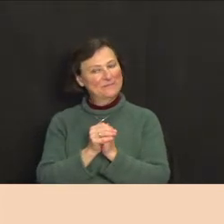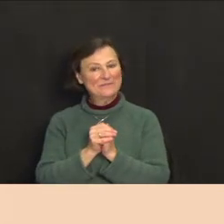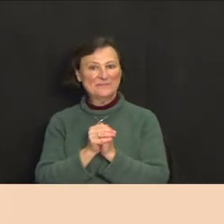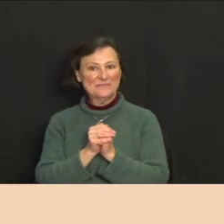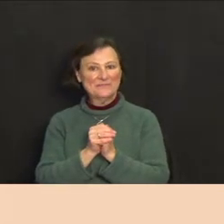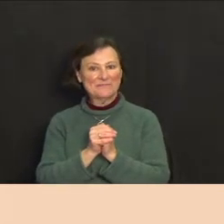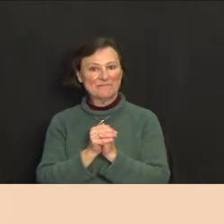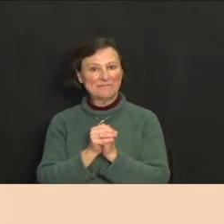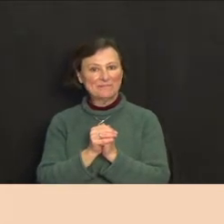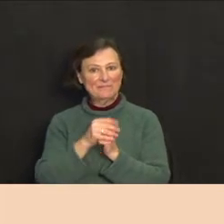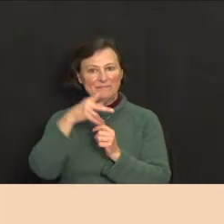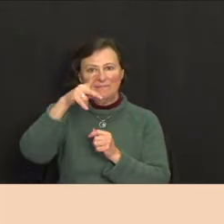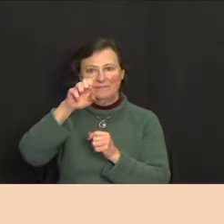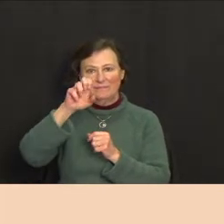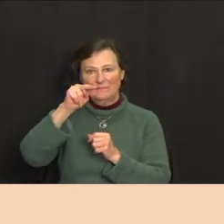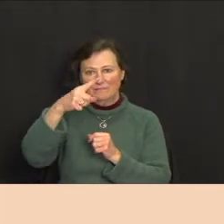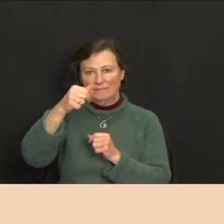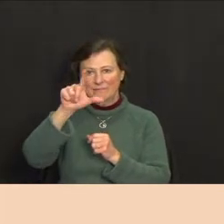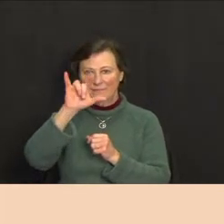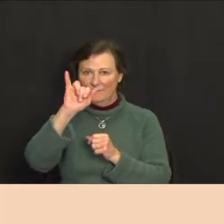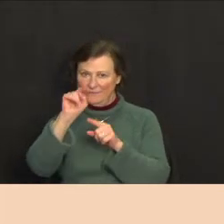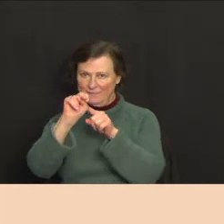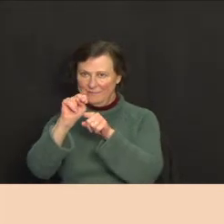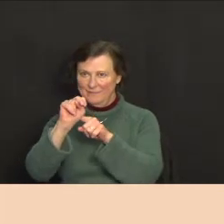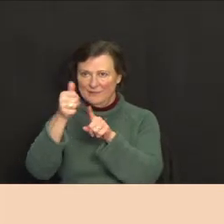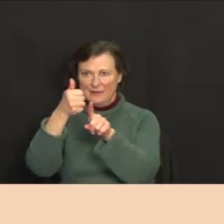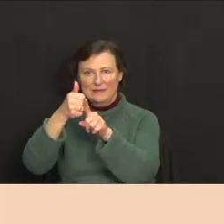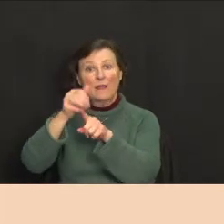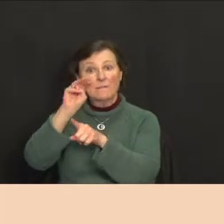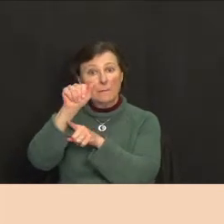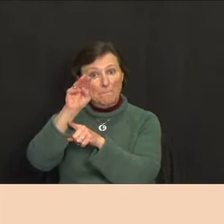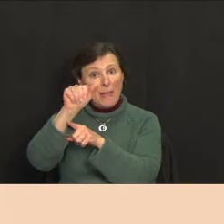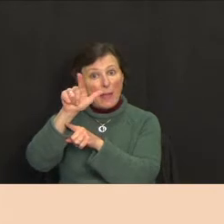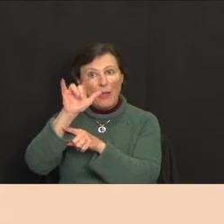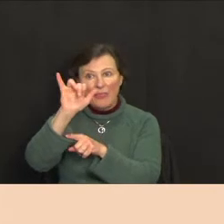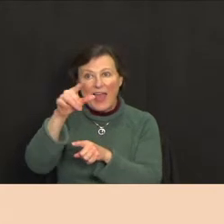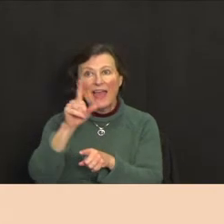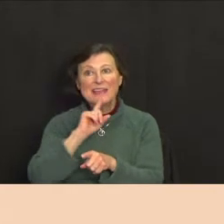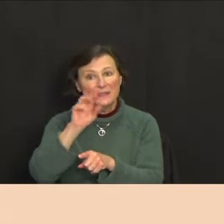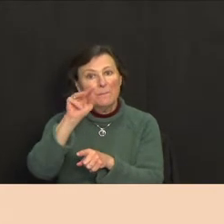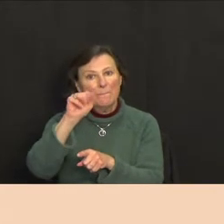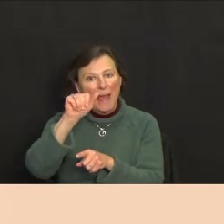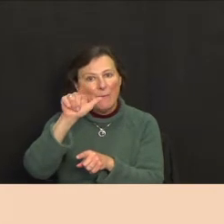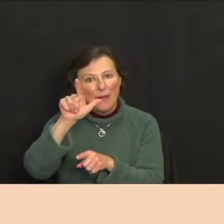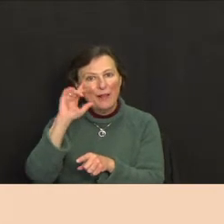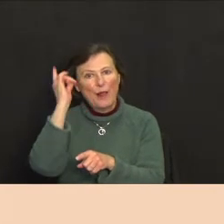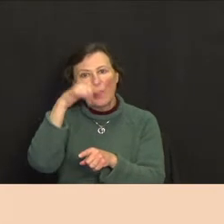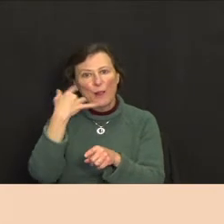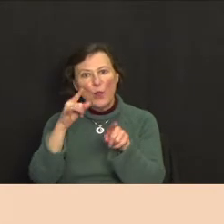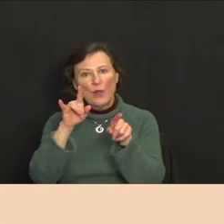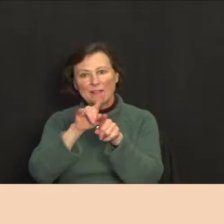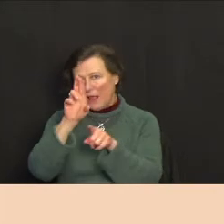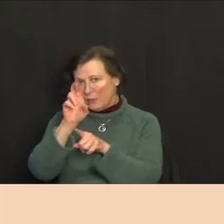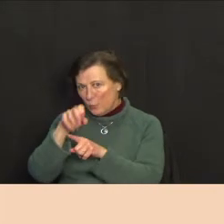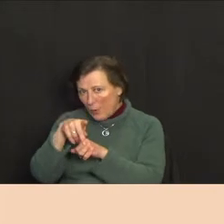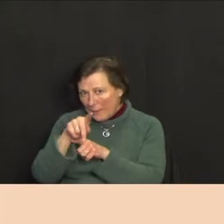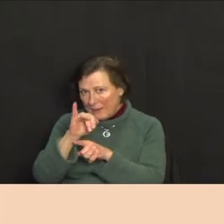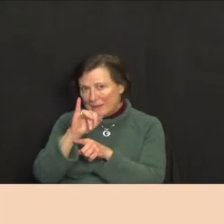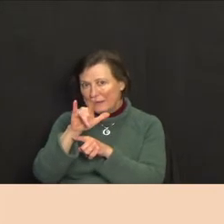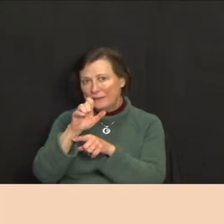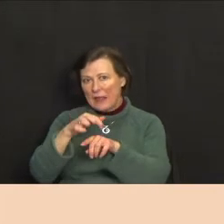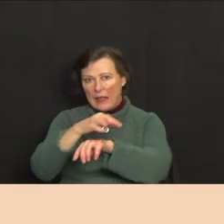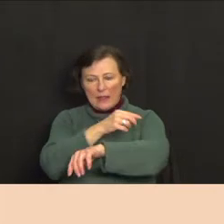The pangolin is a mammal, that's a mammal, that looks like a reptile with scales like a fish but